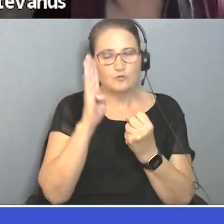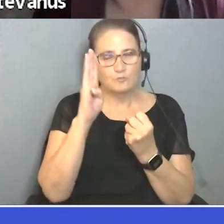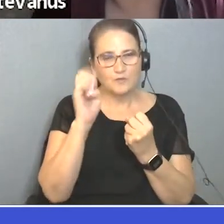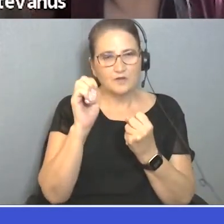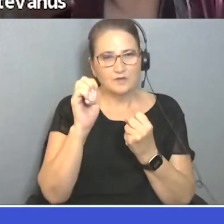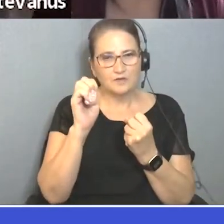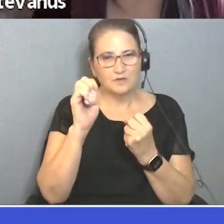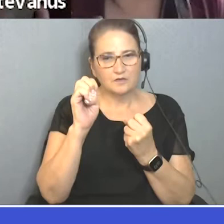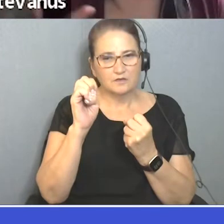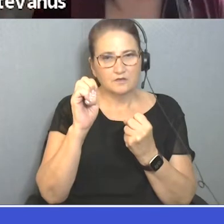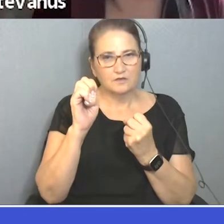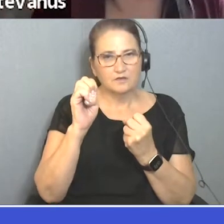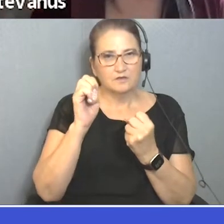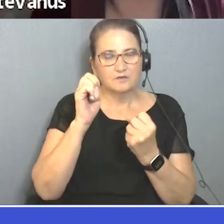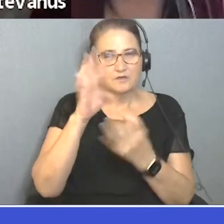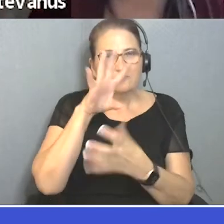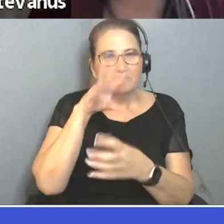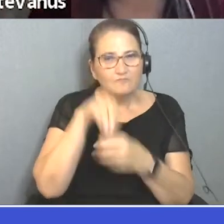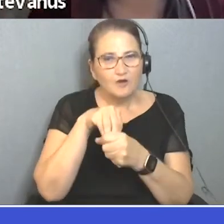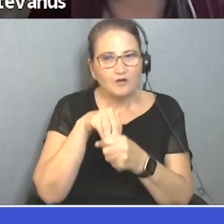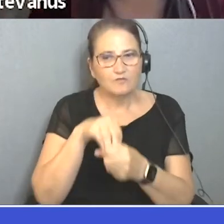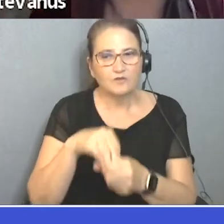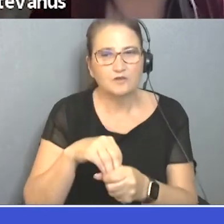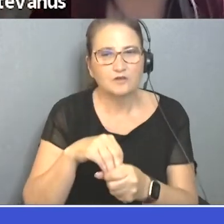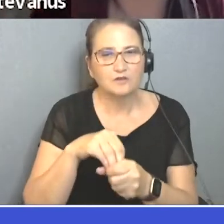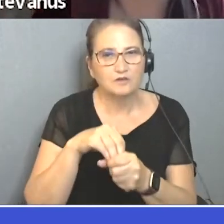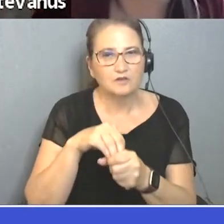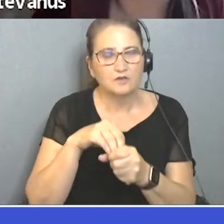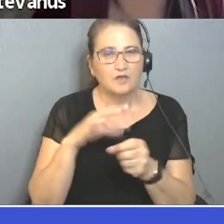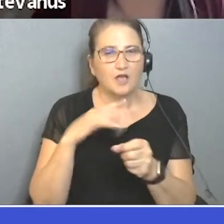rather, will be pretty interactive. We'll be -- I'll be